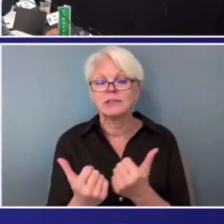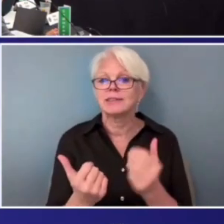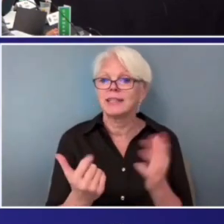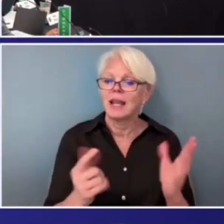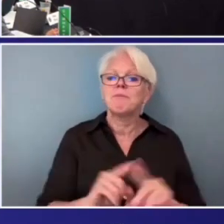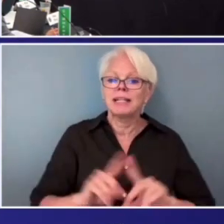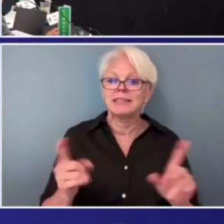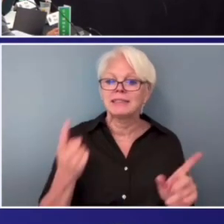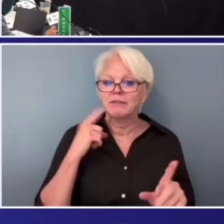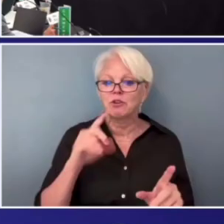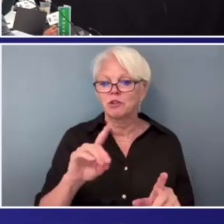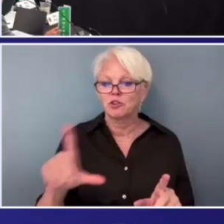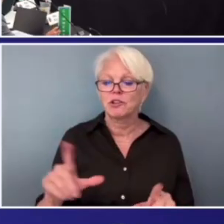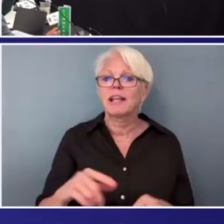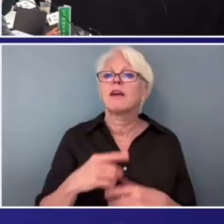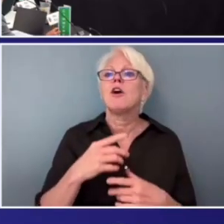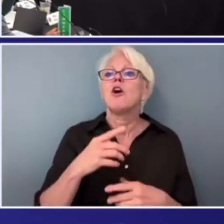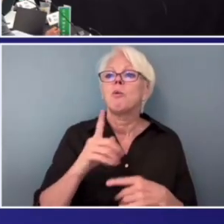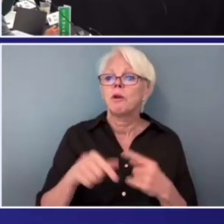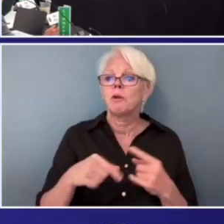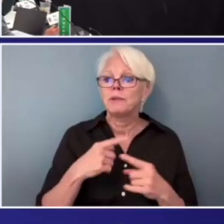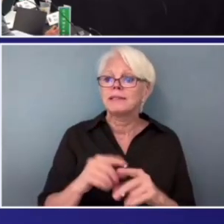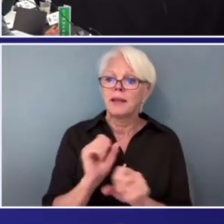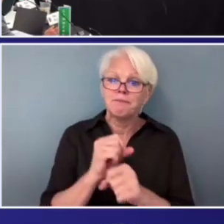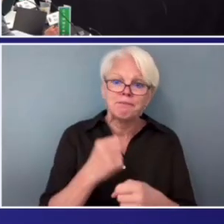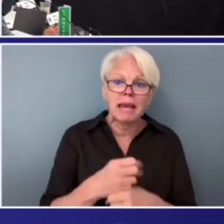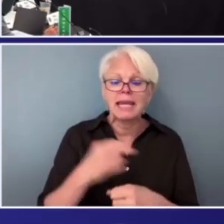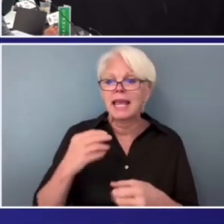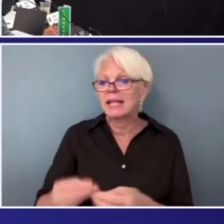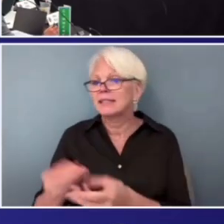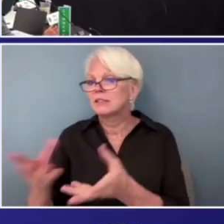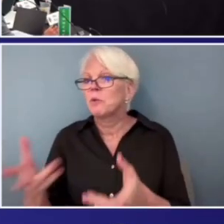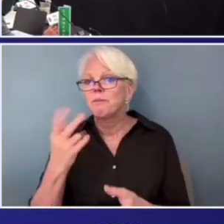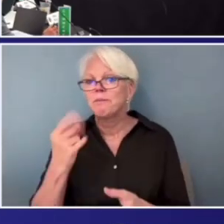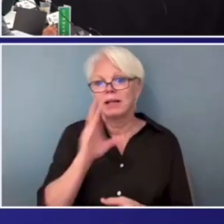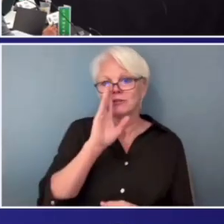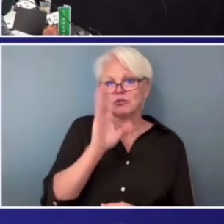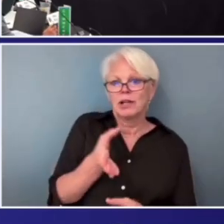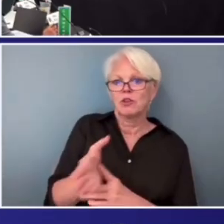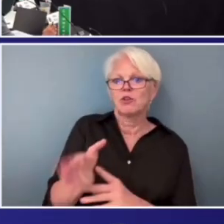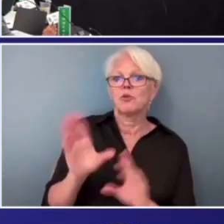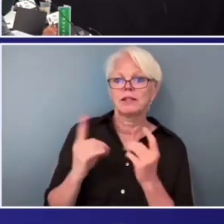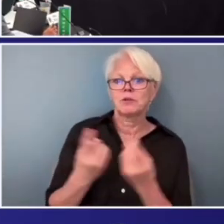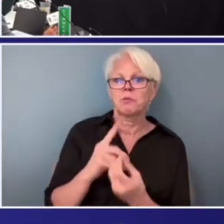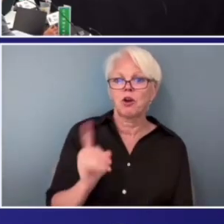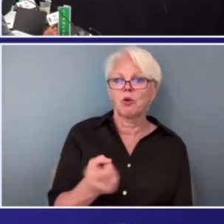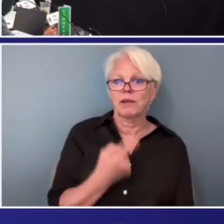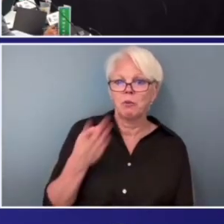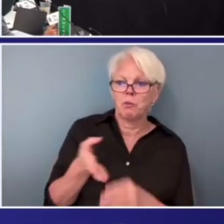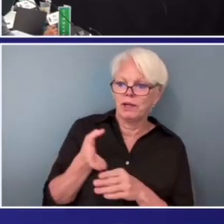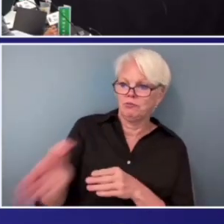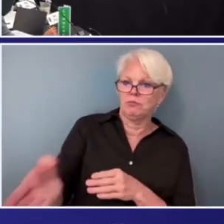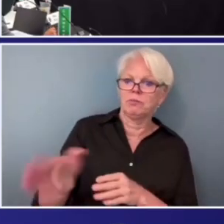we say make and disperse because it's all through the Department. There's one channel. So we do keep that language in